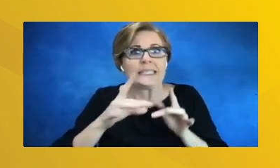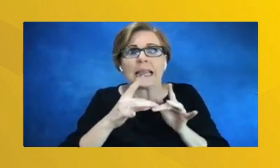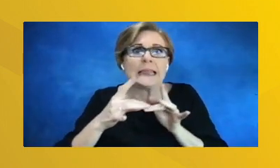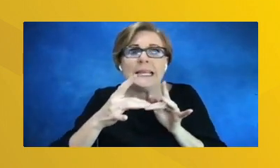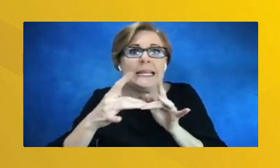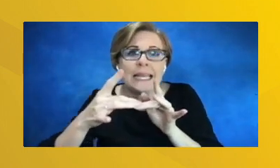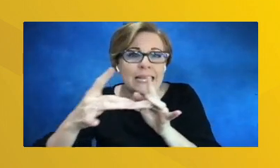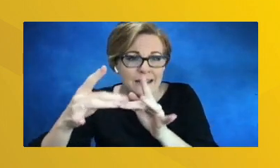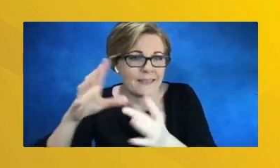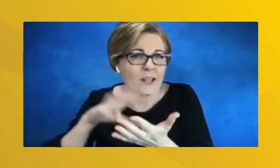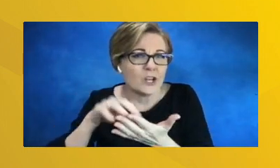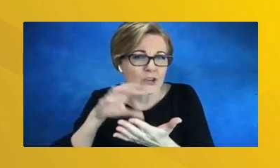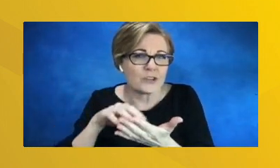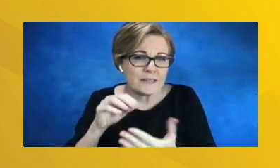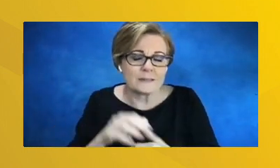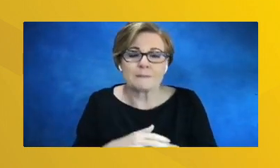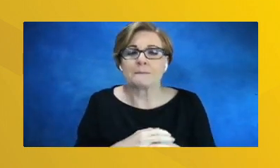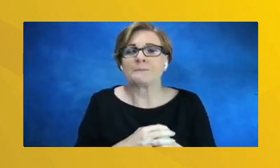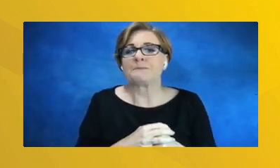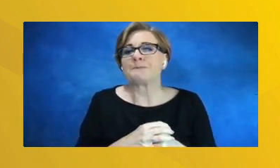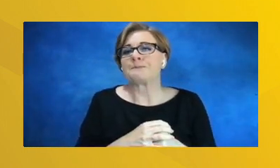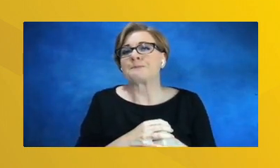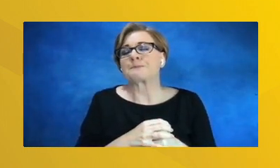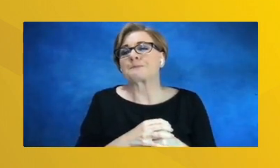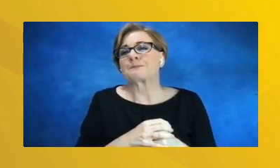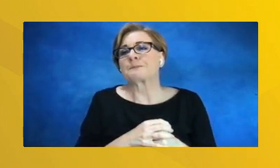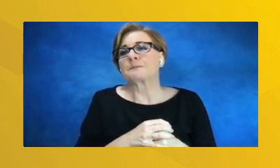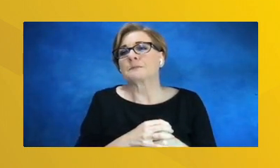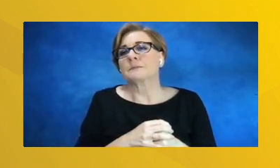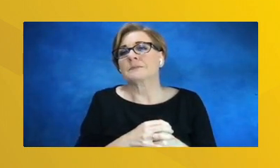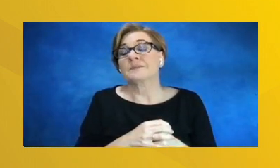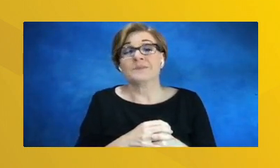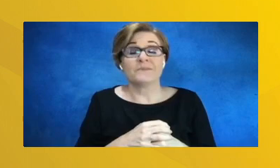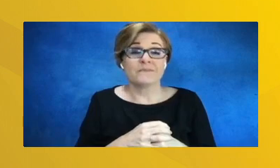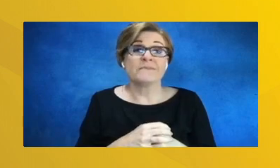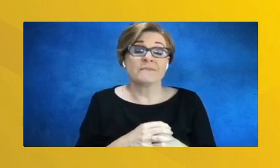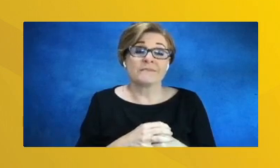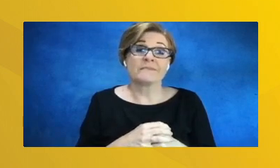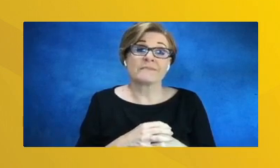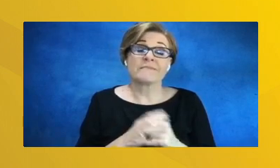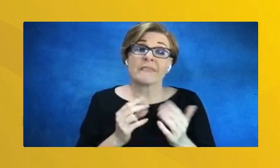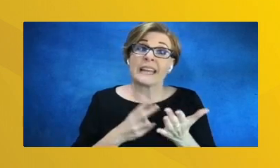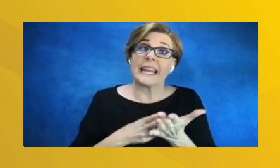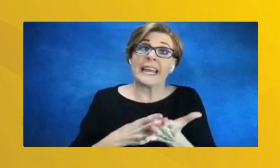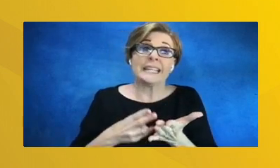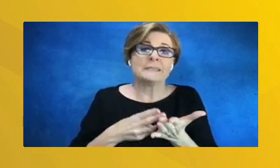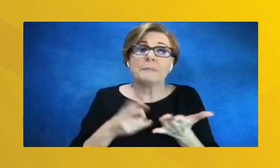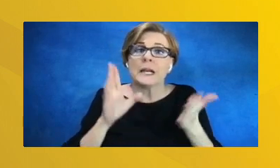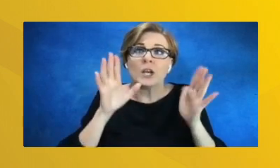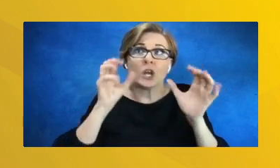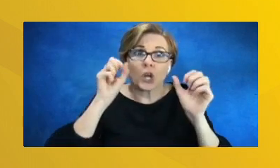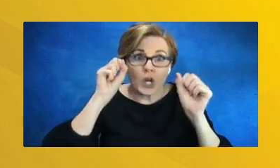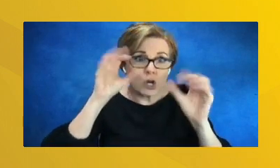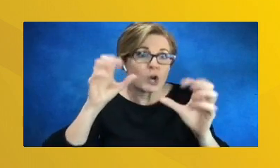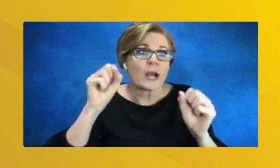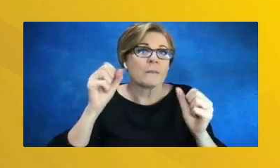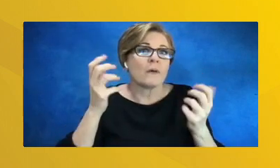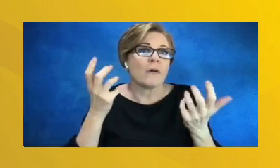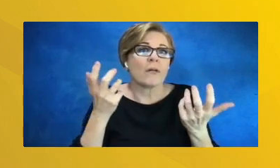So it's been really incredible to come up with these what we're calling Smithsonian